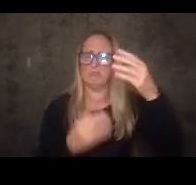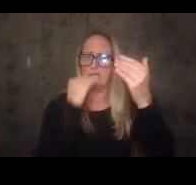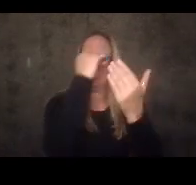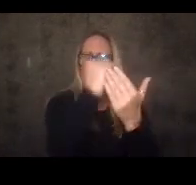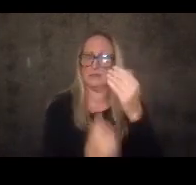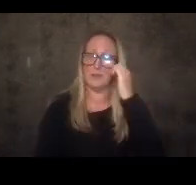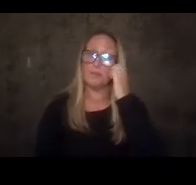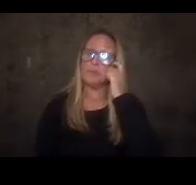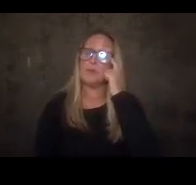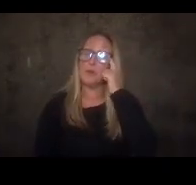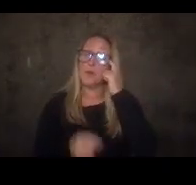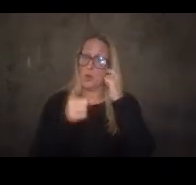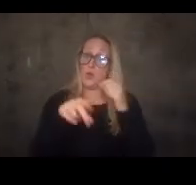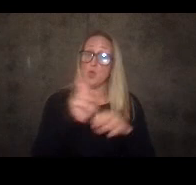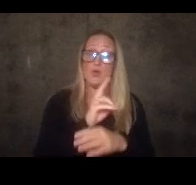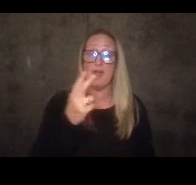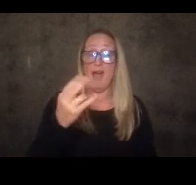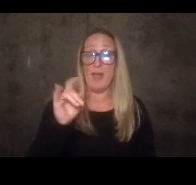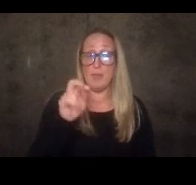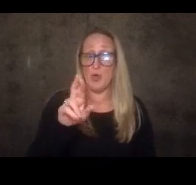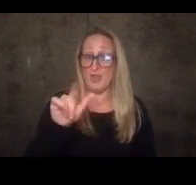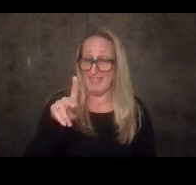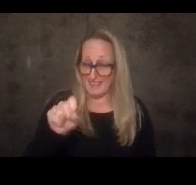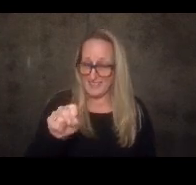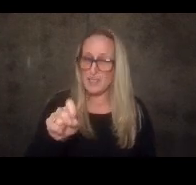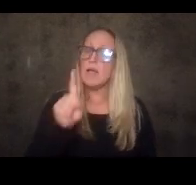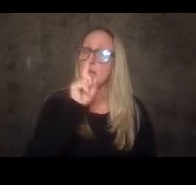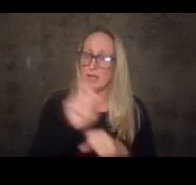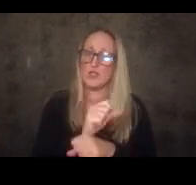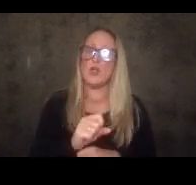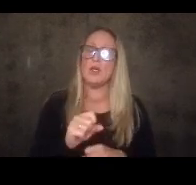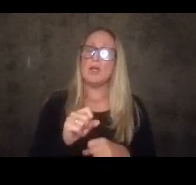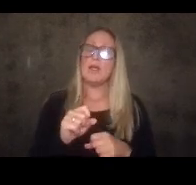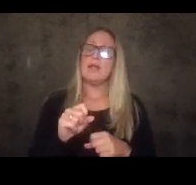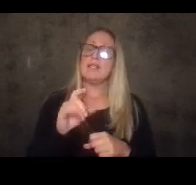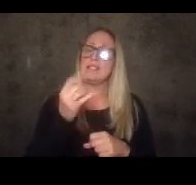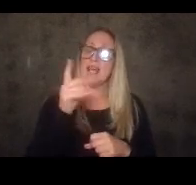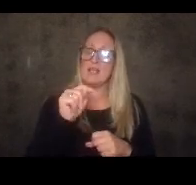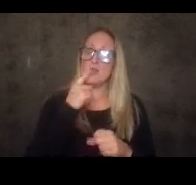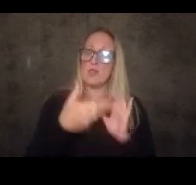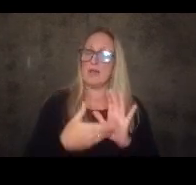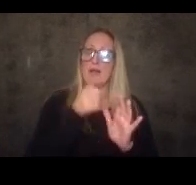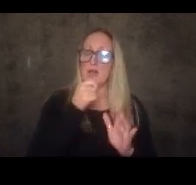And when you use hyperlinks, making sure to add text to display and not just leaving that raw link there.